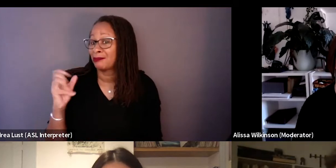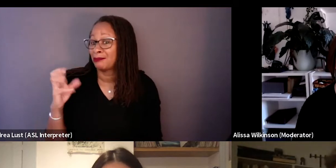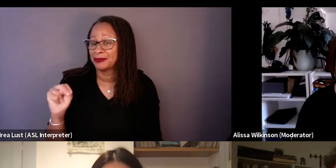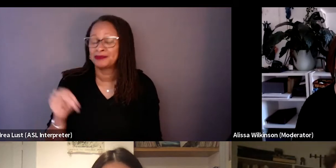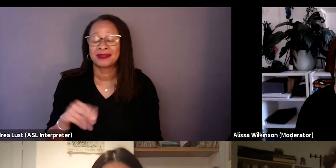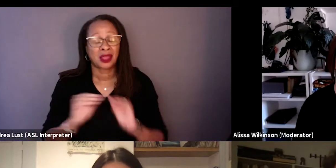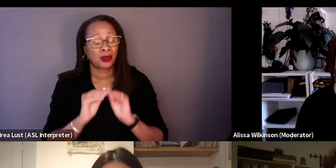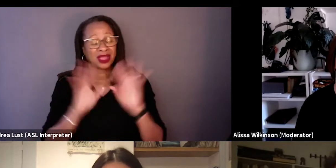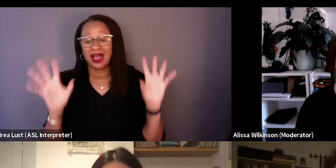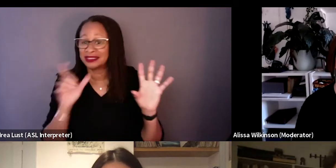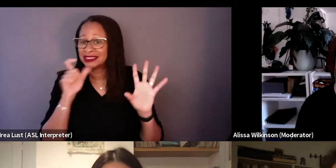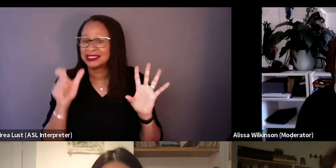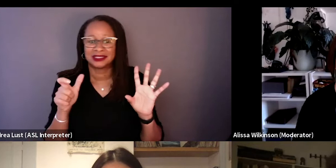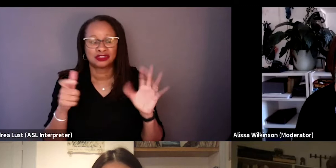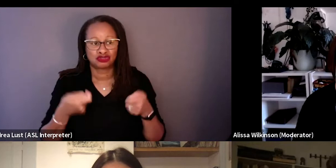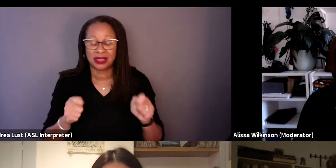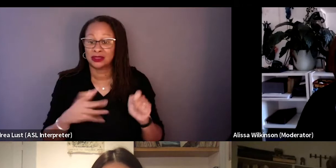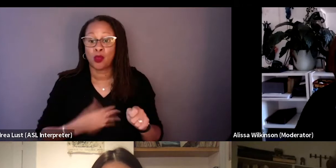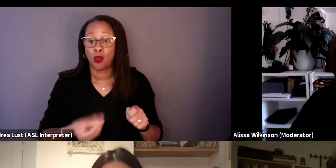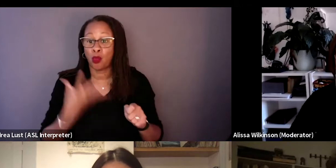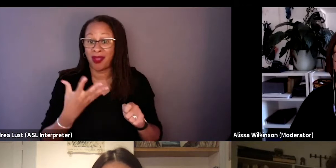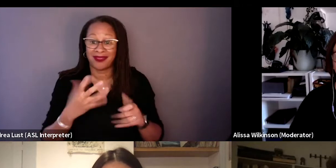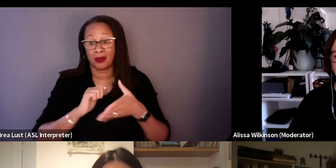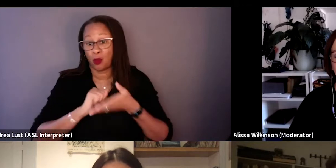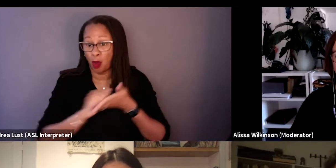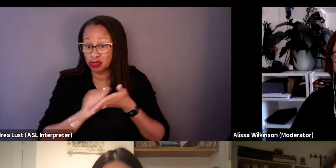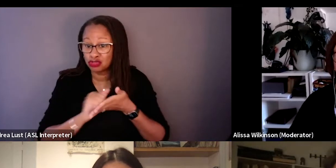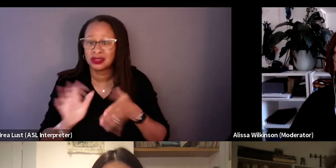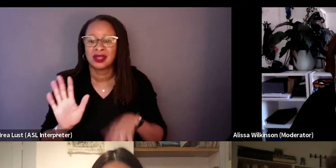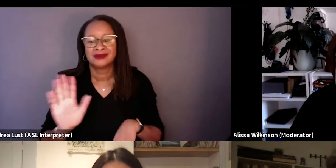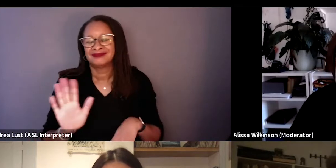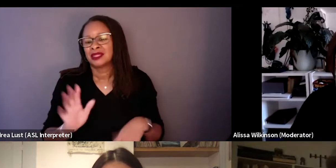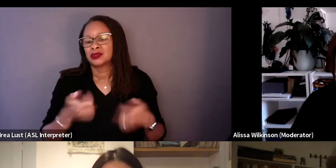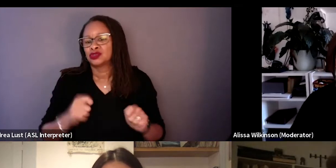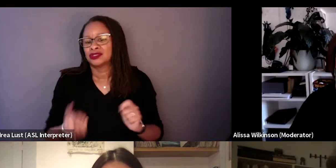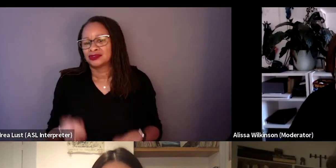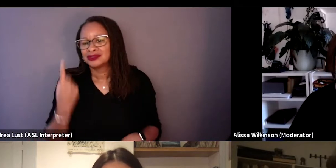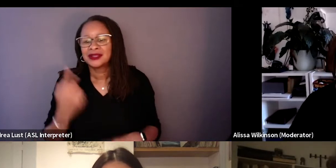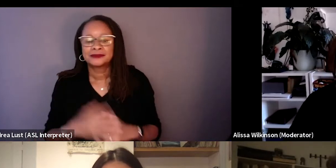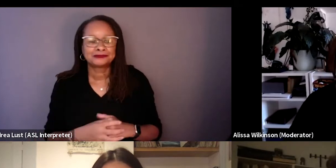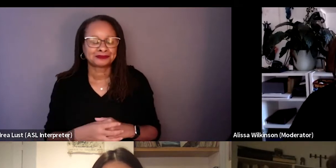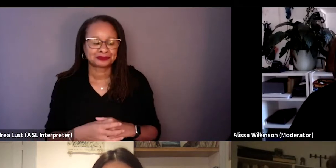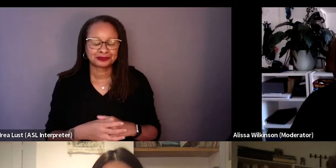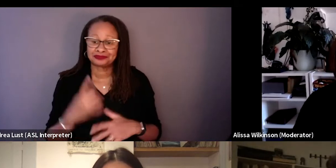to whitewash them, whatsoever. What we tried to do is to understand what kind of tricks did they use